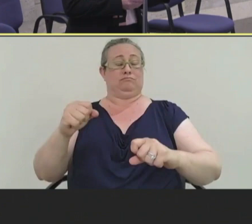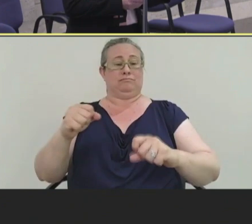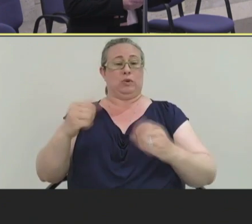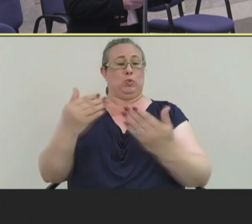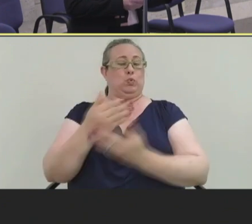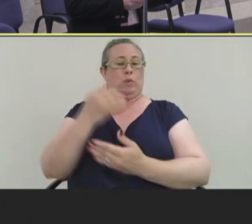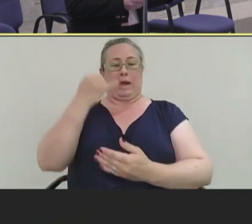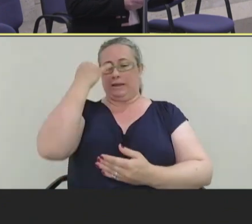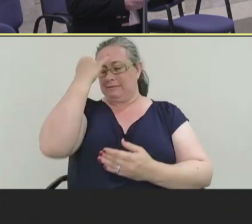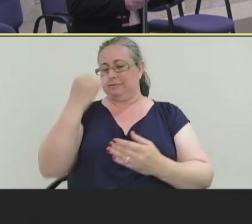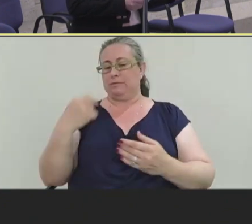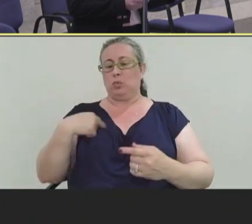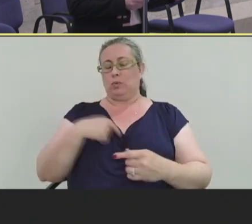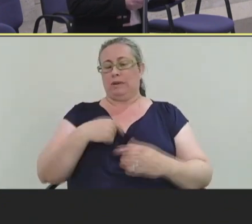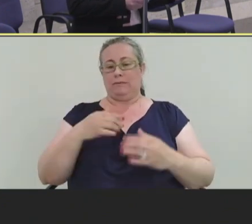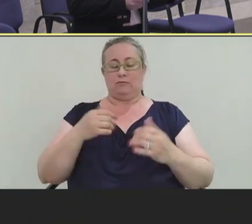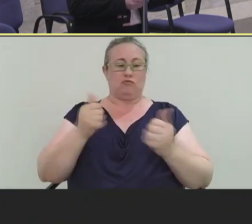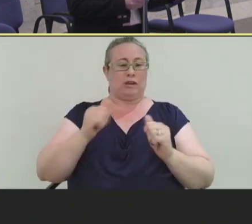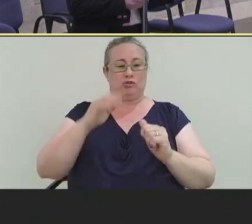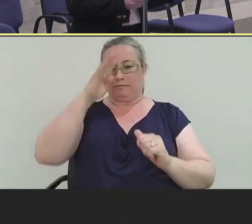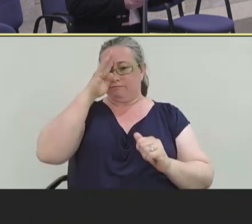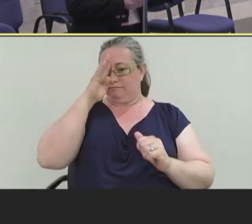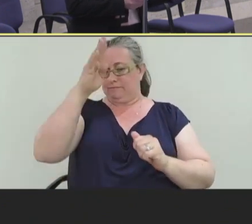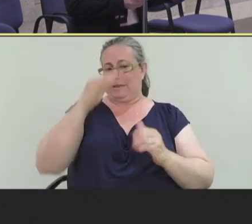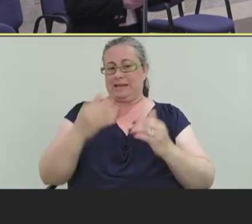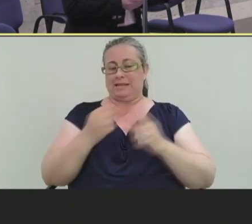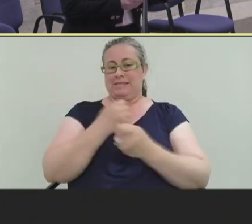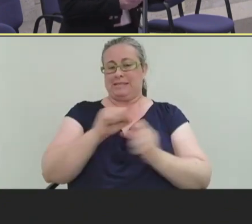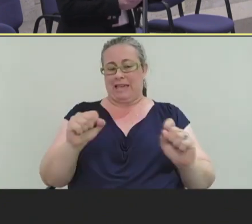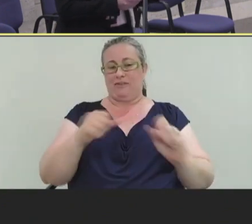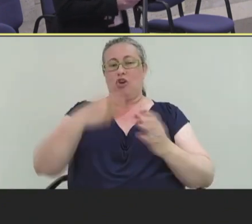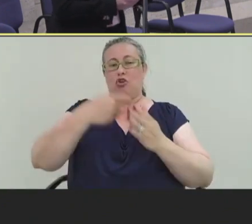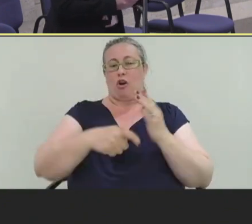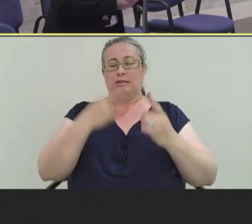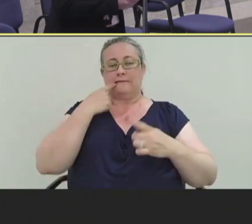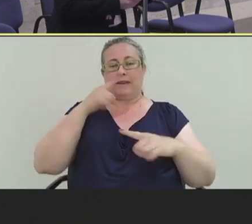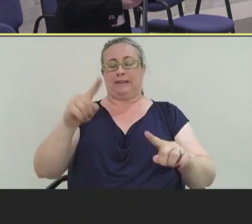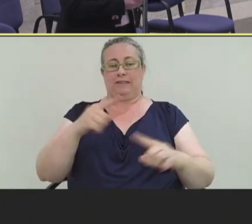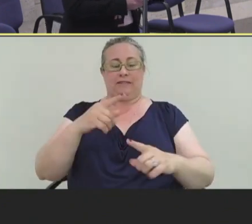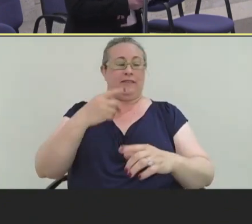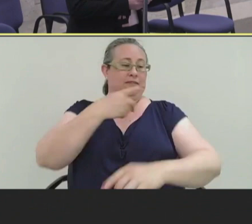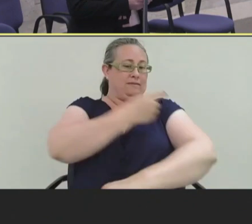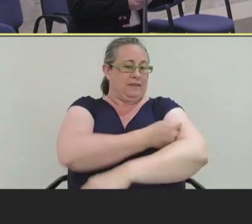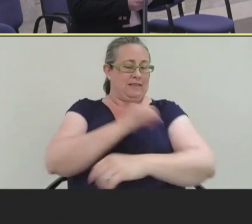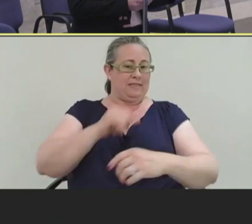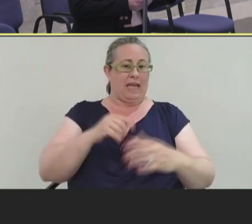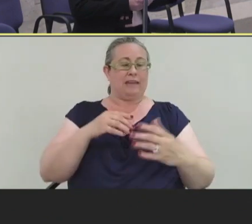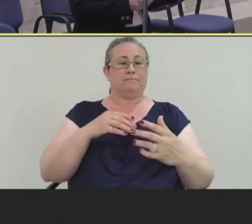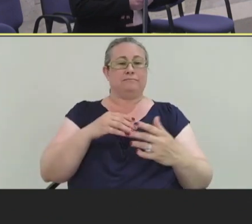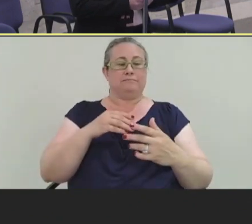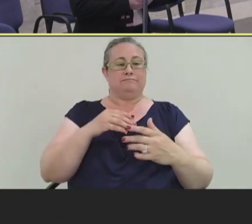to develop a safe, cost-effective prevention vaccine that targets all three major subtypes